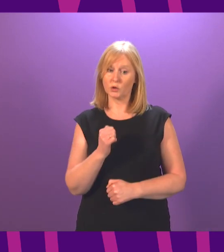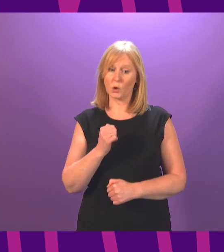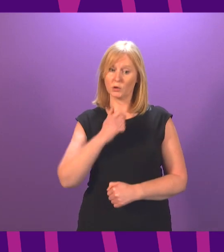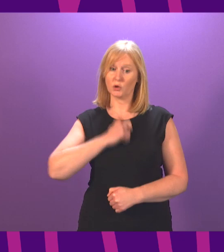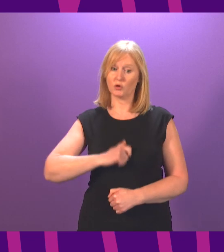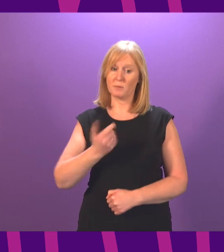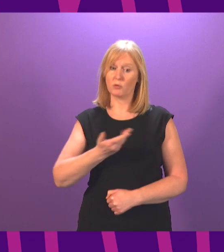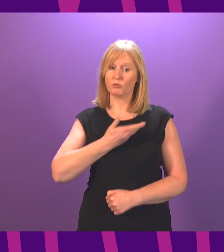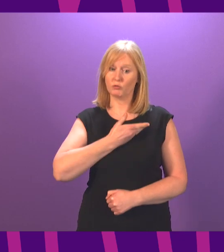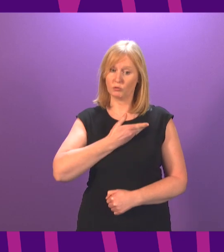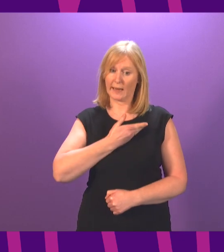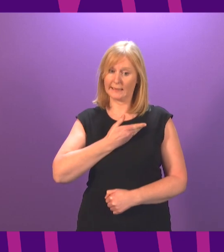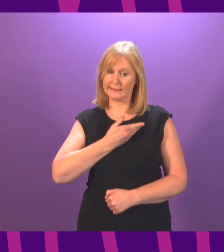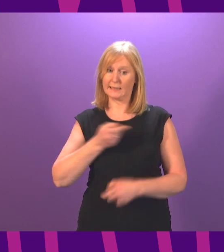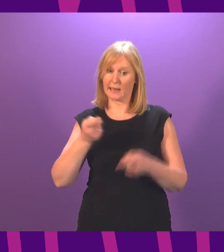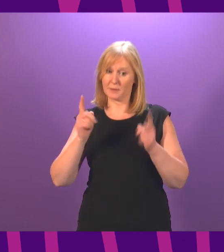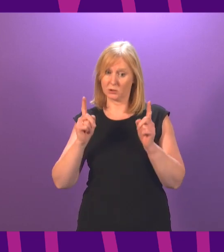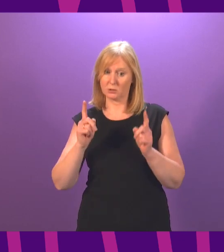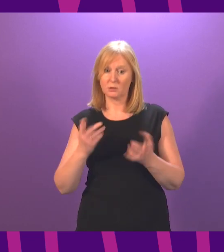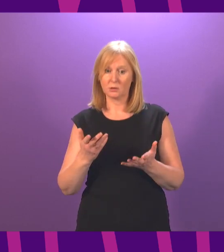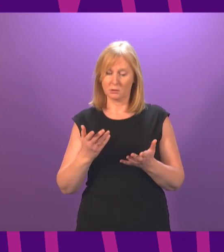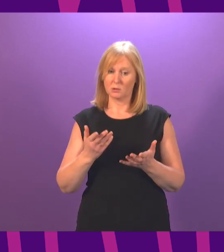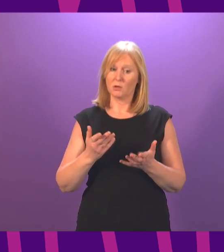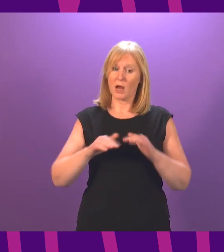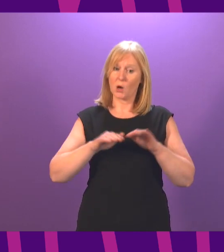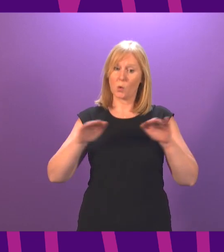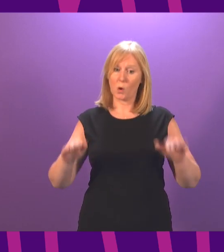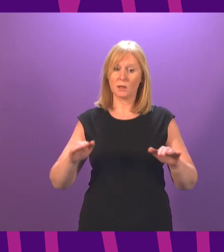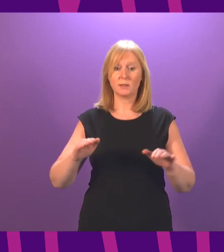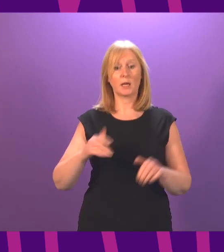that is making that call. Just this week, the Equality and Human Rights Commission in